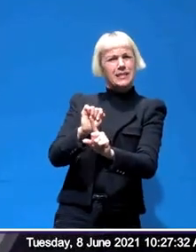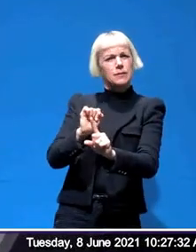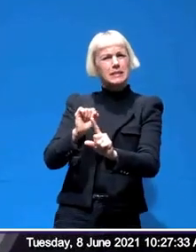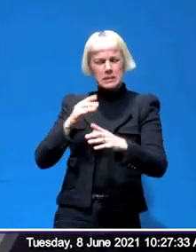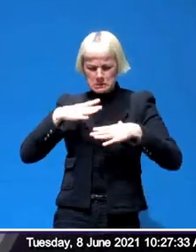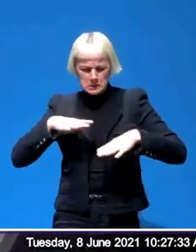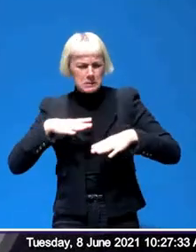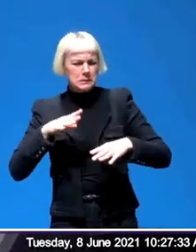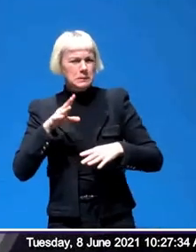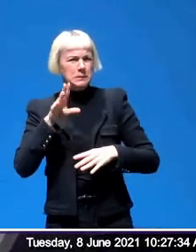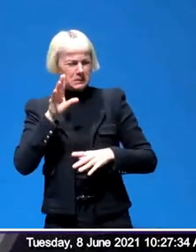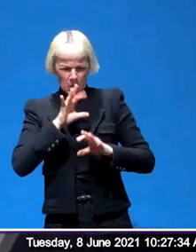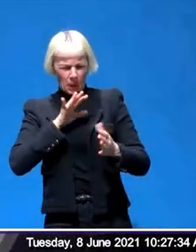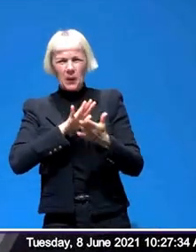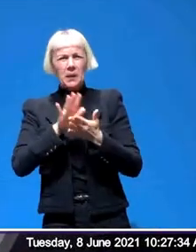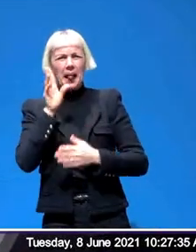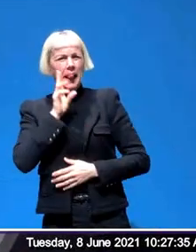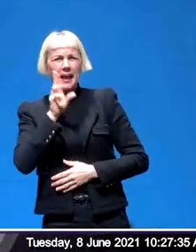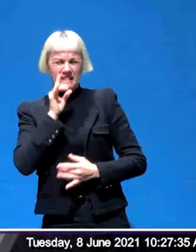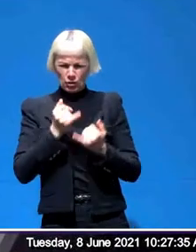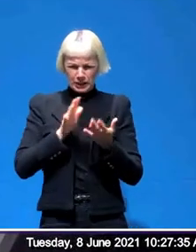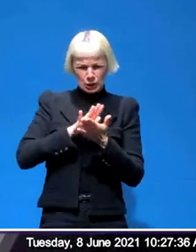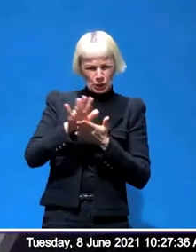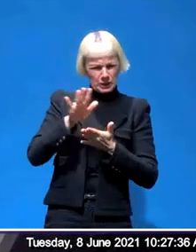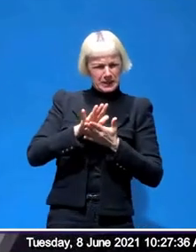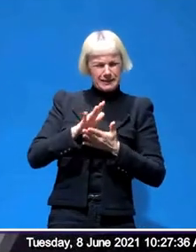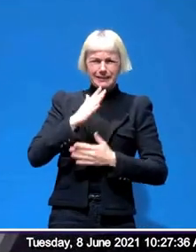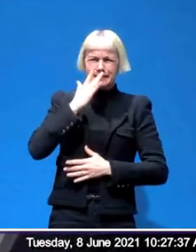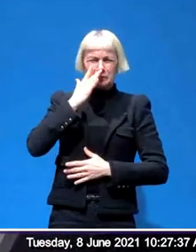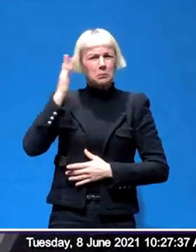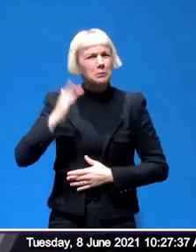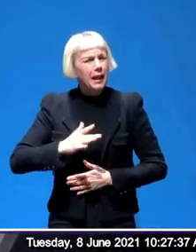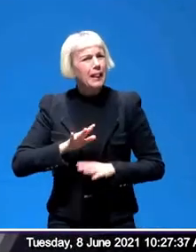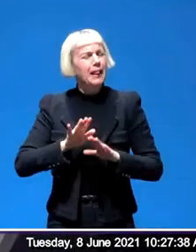It was not such an issue I felt I needed to raise it initially, however, from